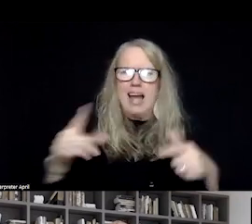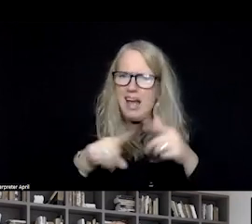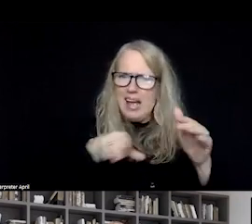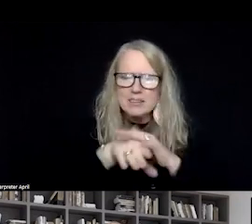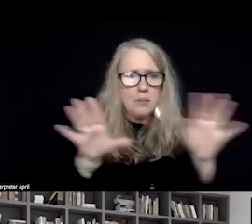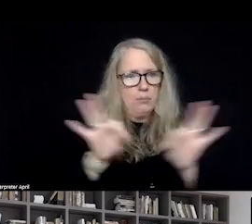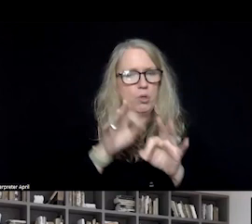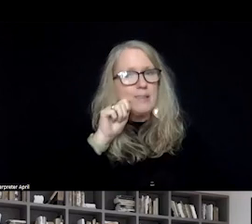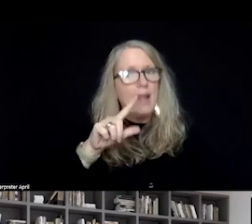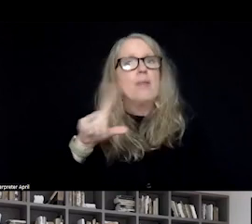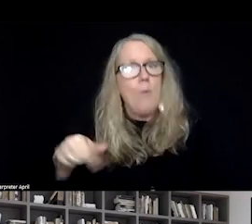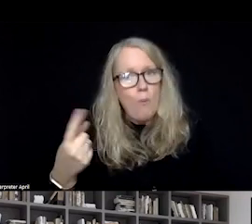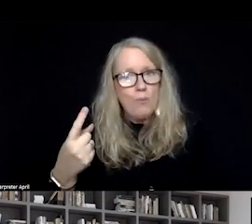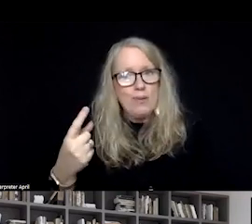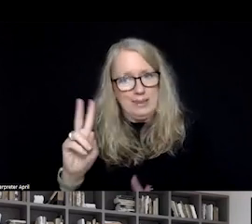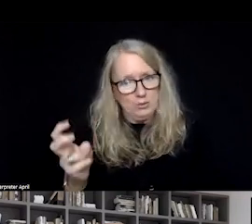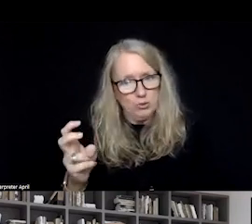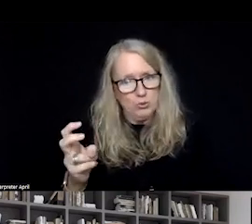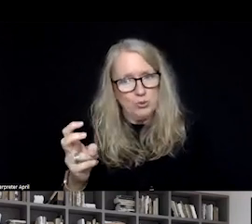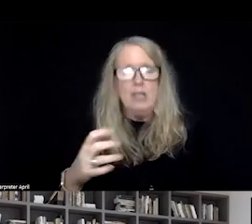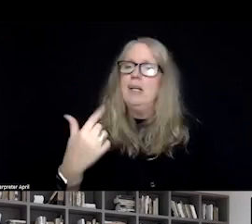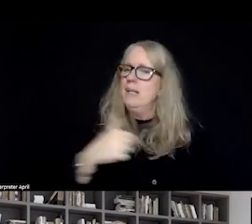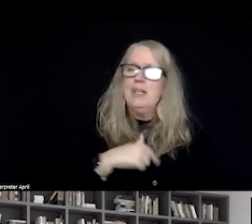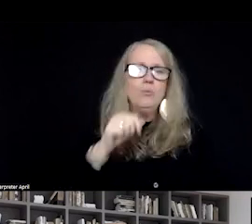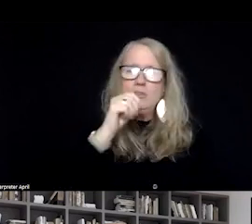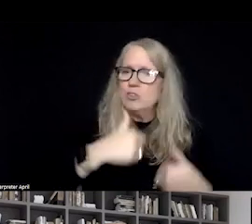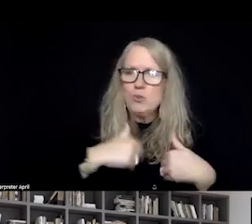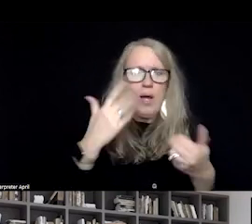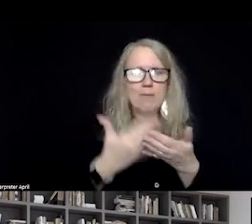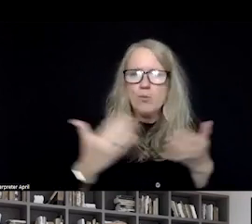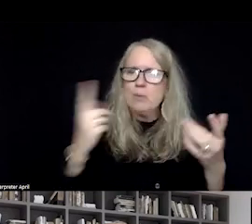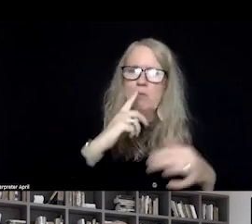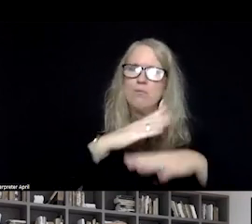ONLY ISSUE AND WE DON'T HAVE THE RESOURCES FOR EARLY INTERVENTION